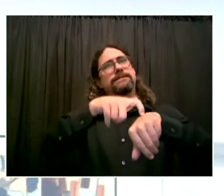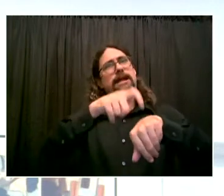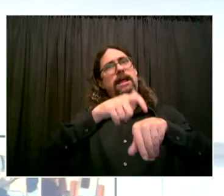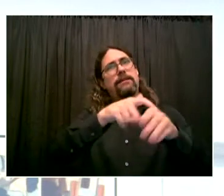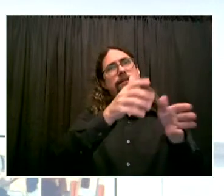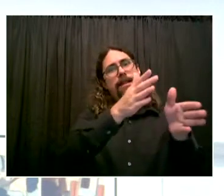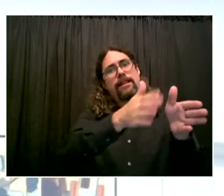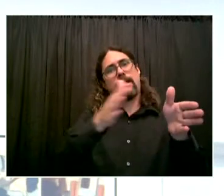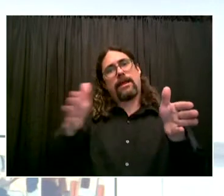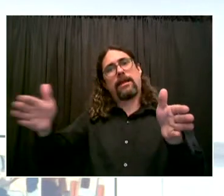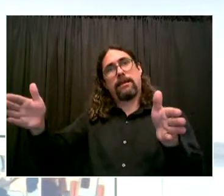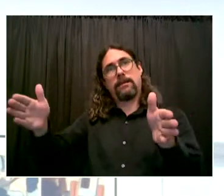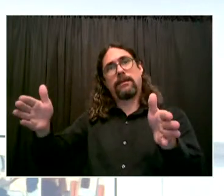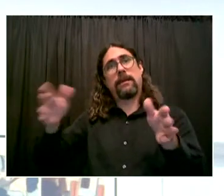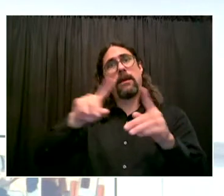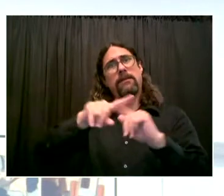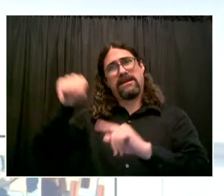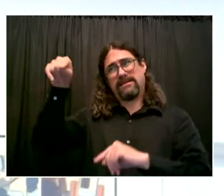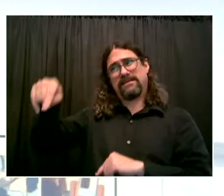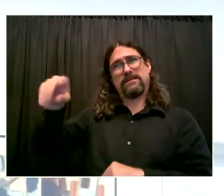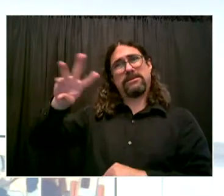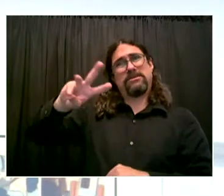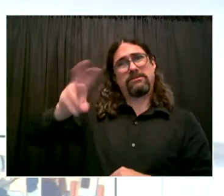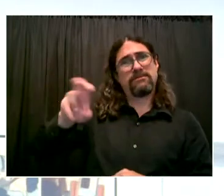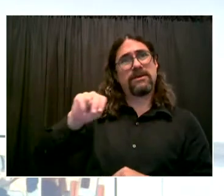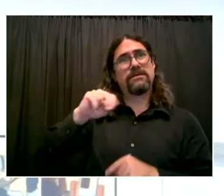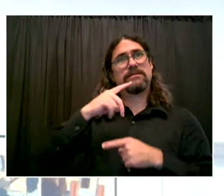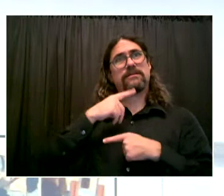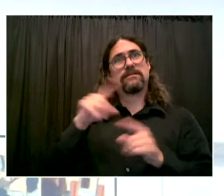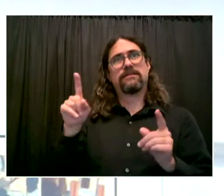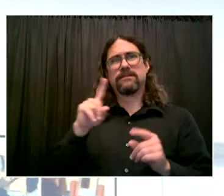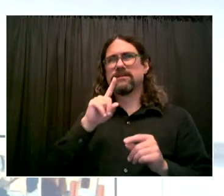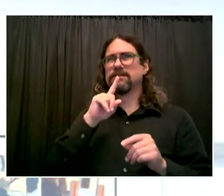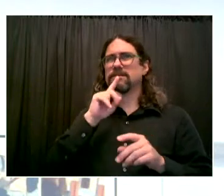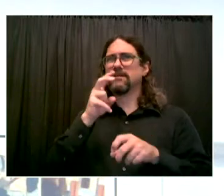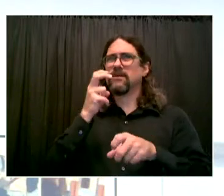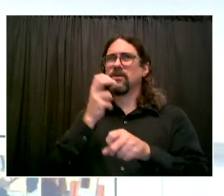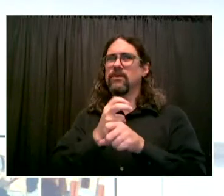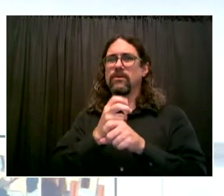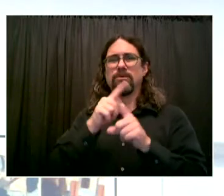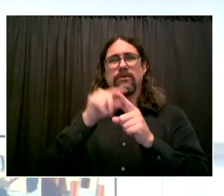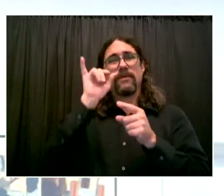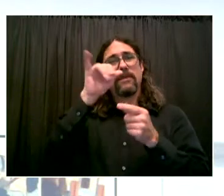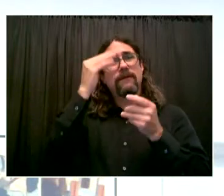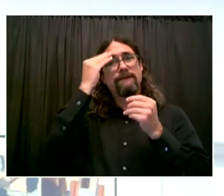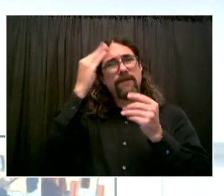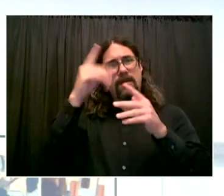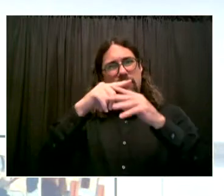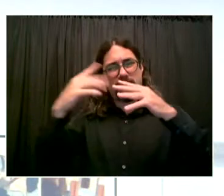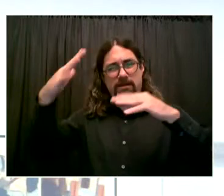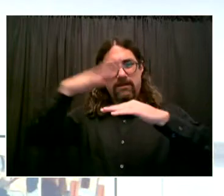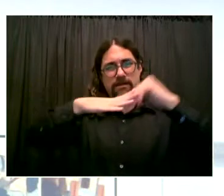SPECIFIC TIMELINE IN PART BECAUSE IT IS CHALLENGING TO DIFFERENTIATE REPEAT POSITIVES FROM TRUE